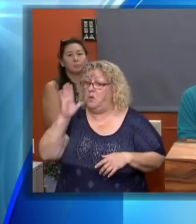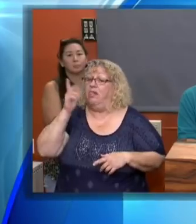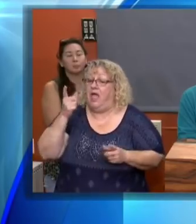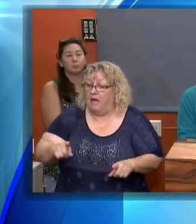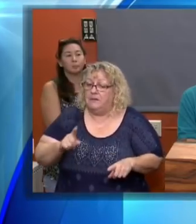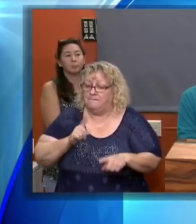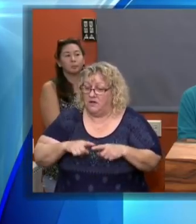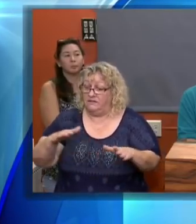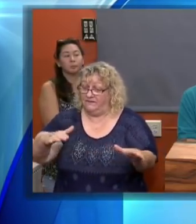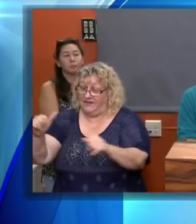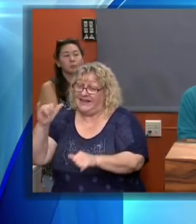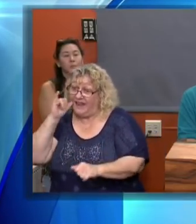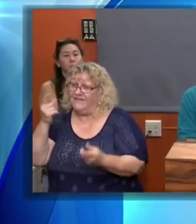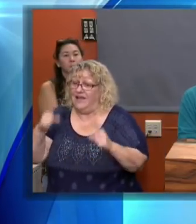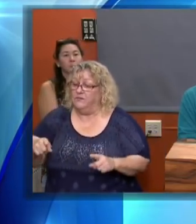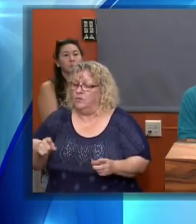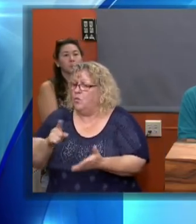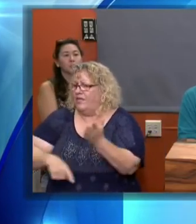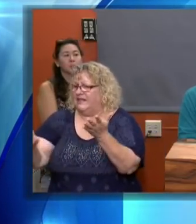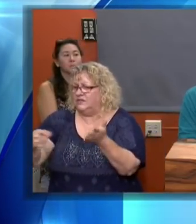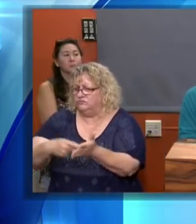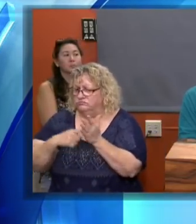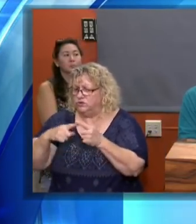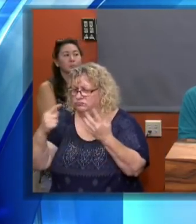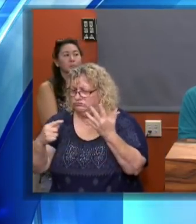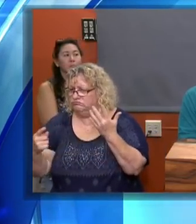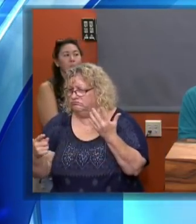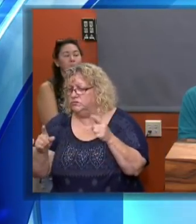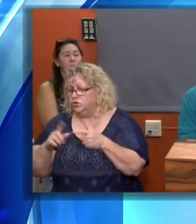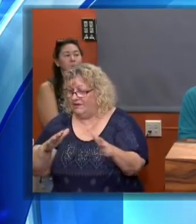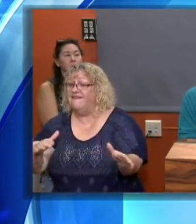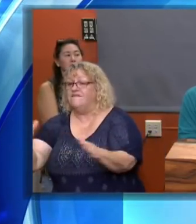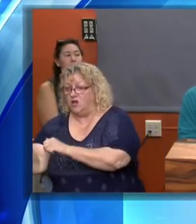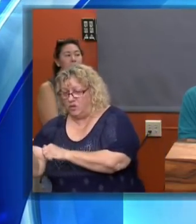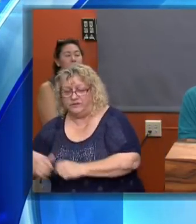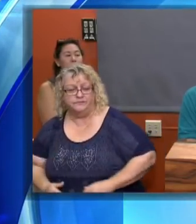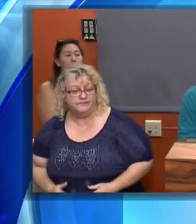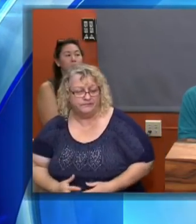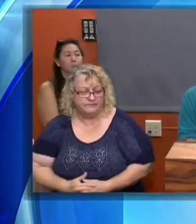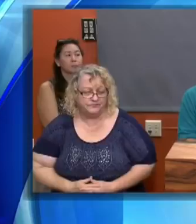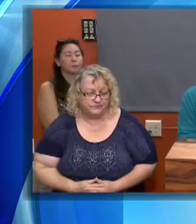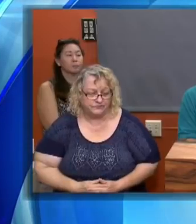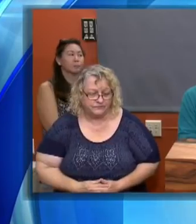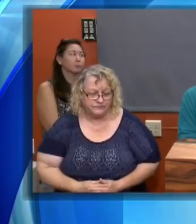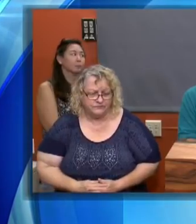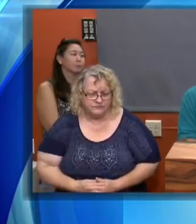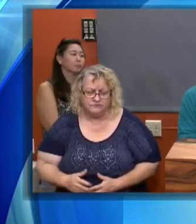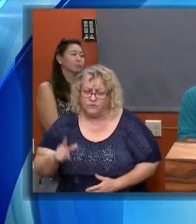THESE DAMS, ABOUT THE UNLIKELY FAILURE OF A DAM AND WHAT THE EVACUATION REQUIREMENTS WOULD